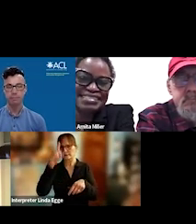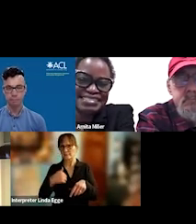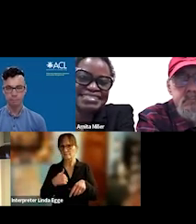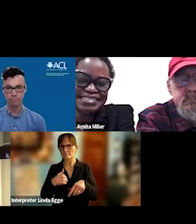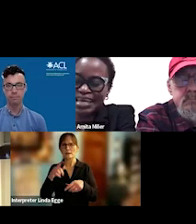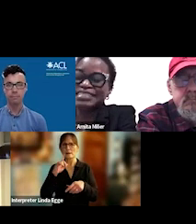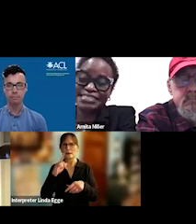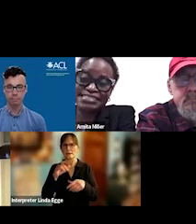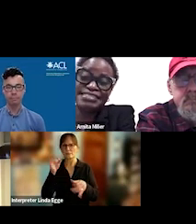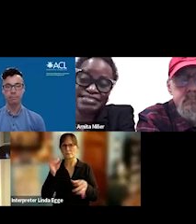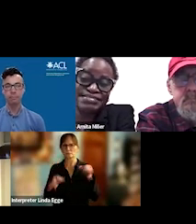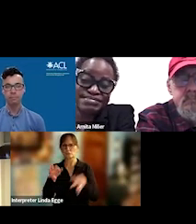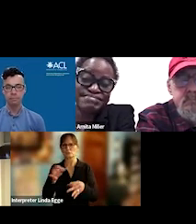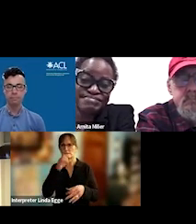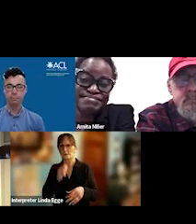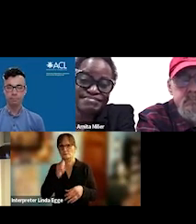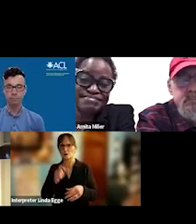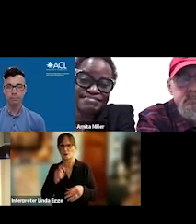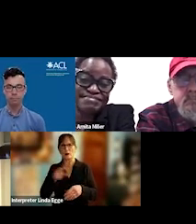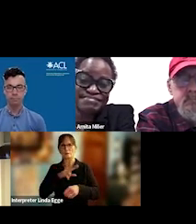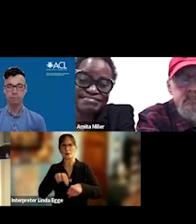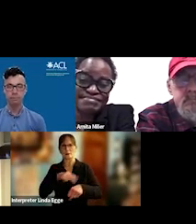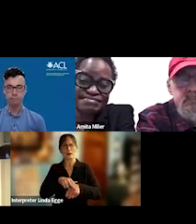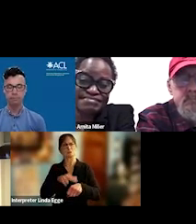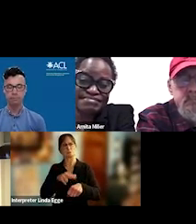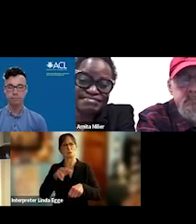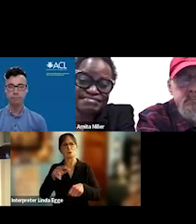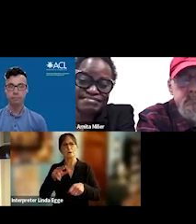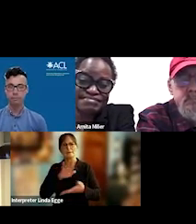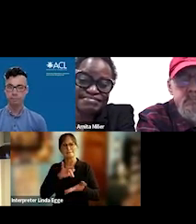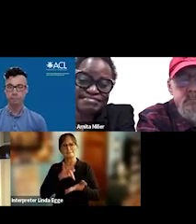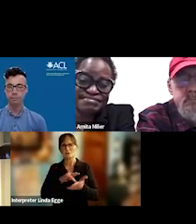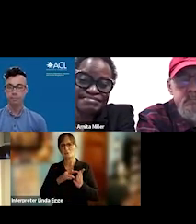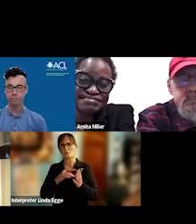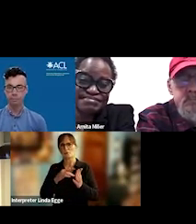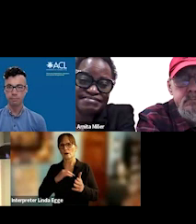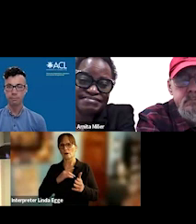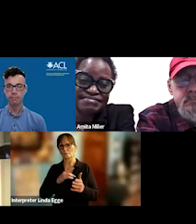and the National Center on Law and Elder Rights as a resource. I'm such a fan of SOAR